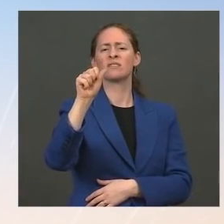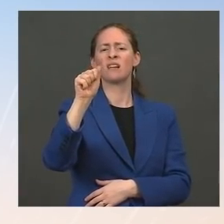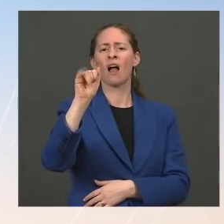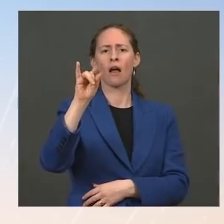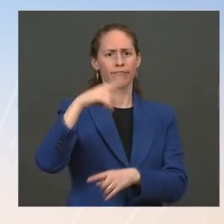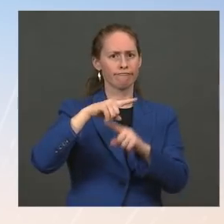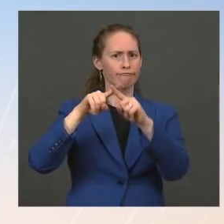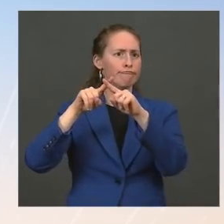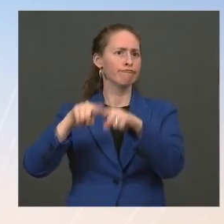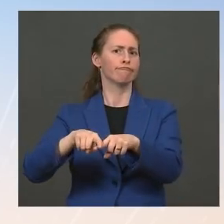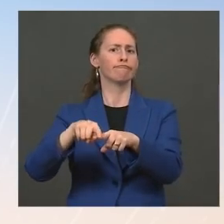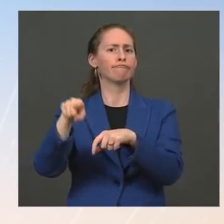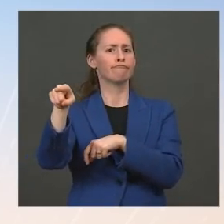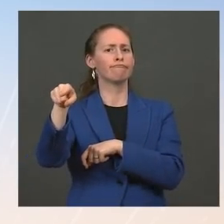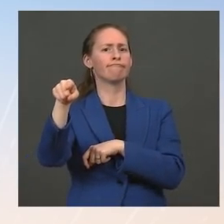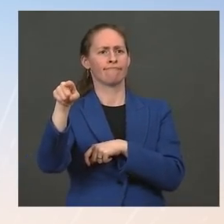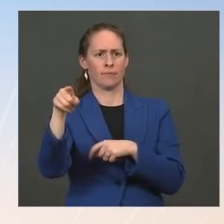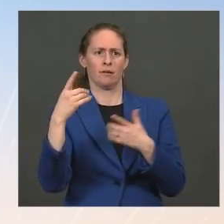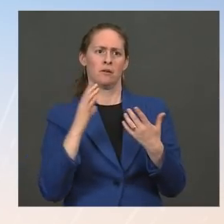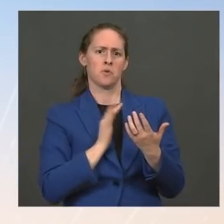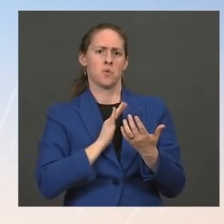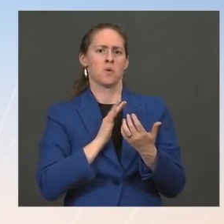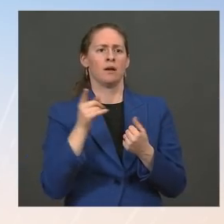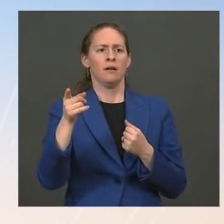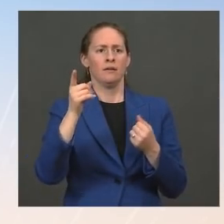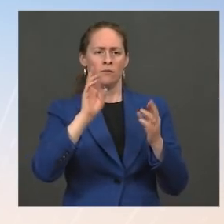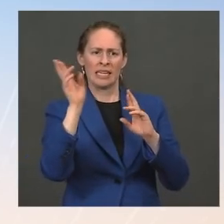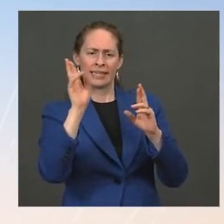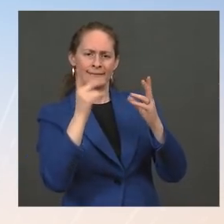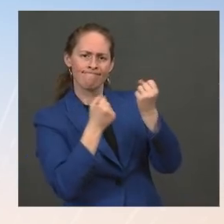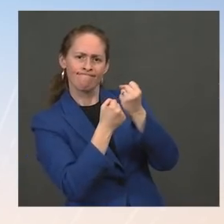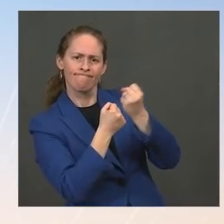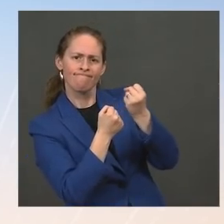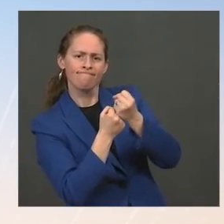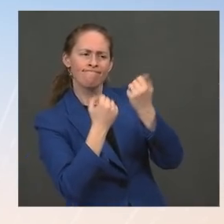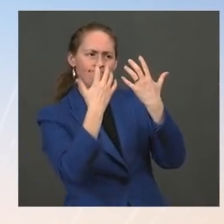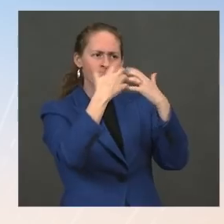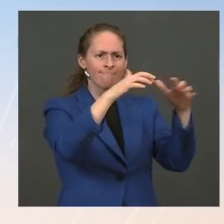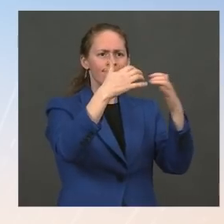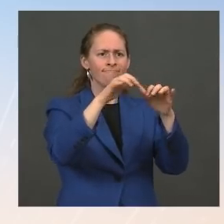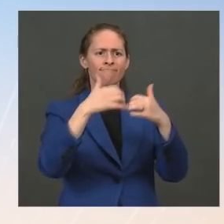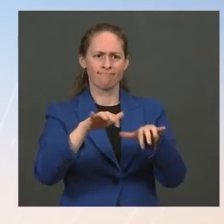of COVID-19 supplemental support to South Africa -- Southern African countries to deliver and distribute